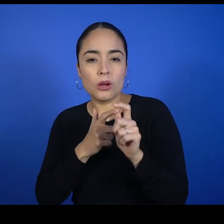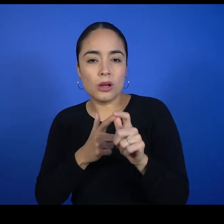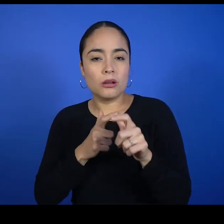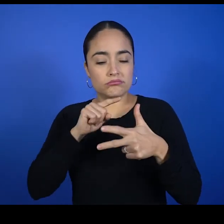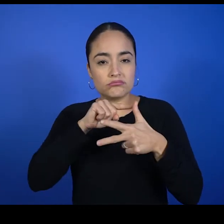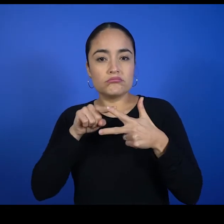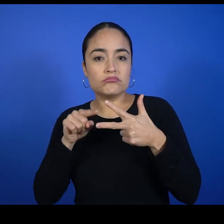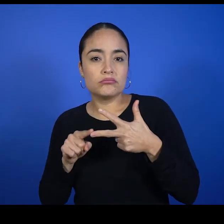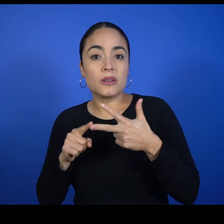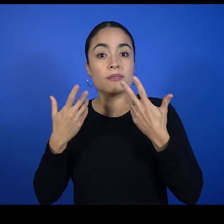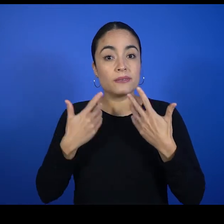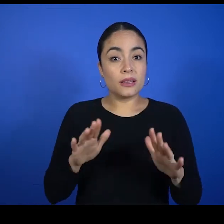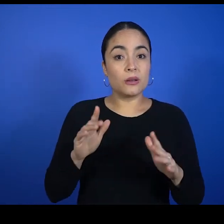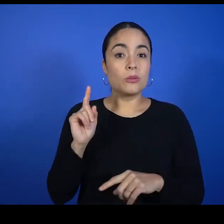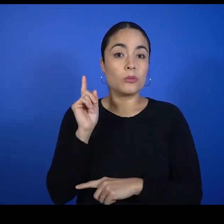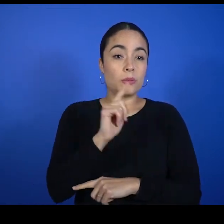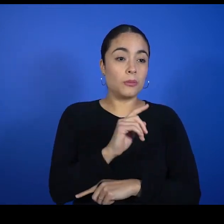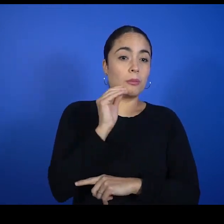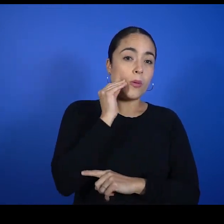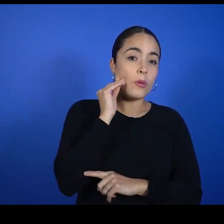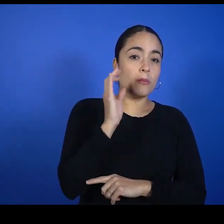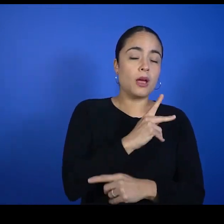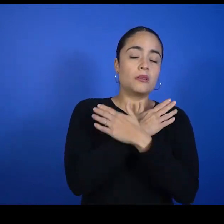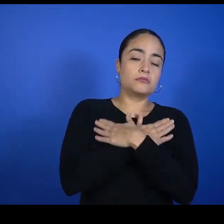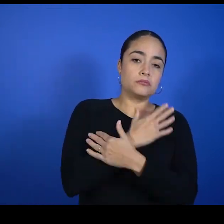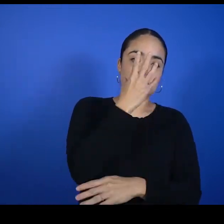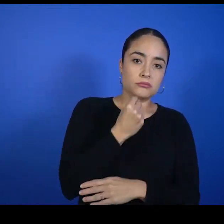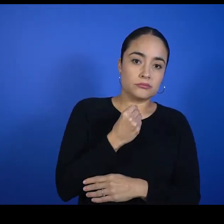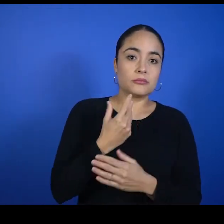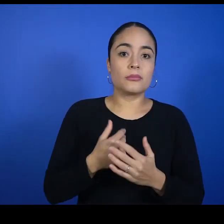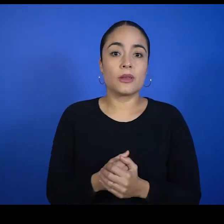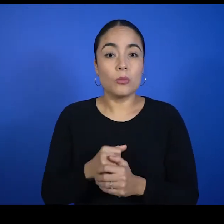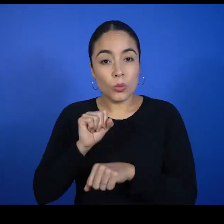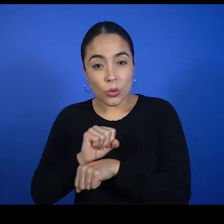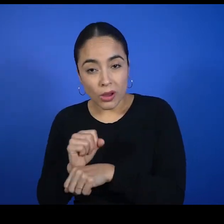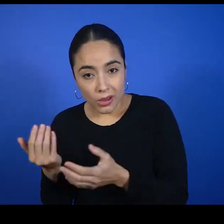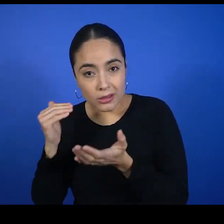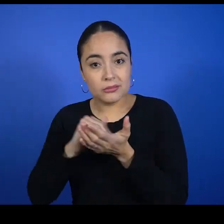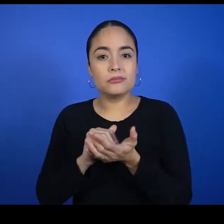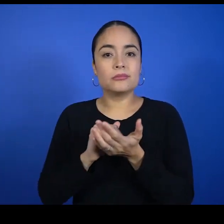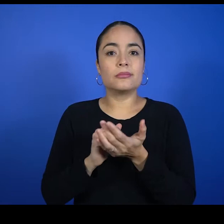And then I'd come back and like rest or nap or whatever it might be to take myself off of that. Then back--but get back into work and then go out